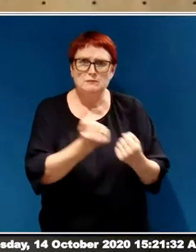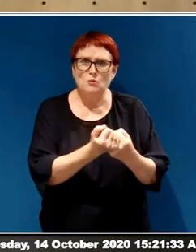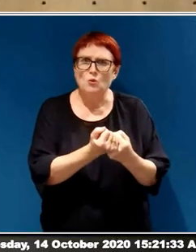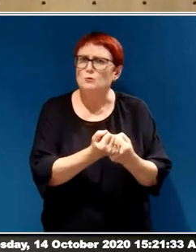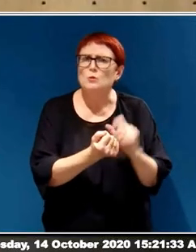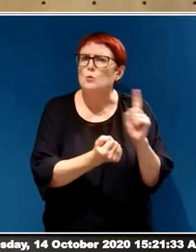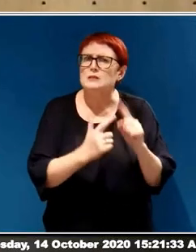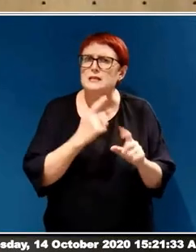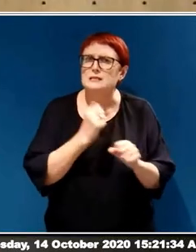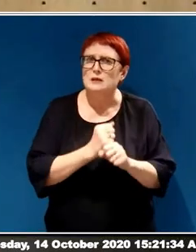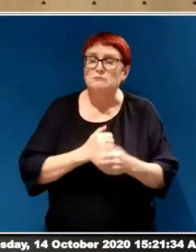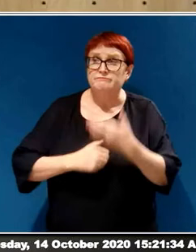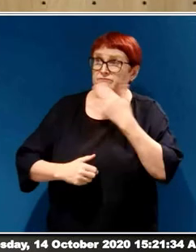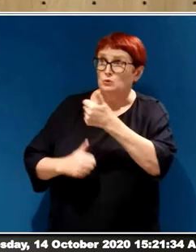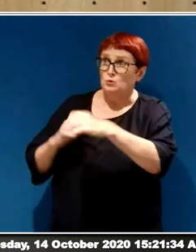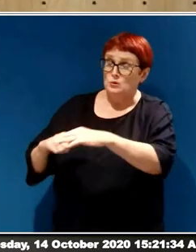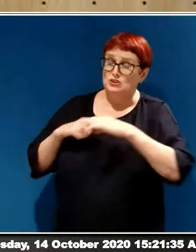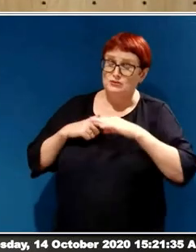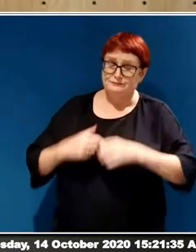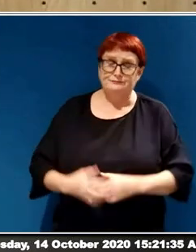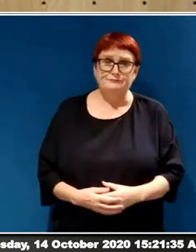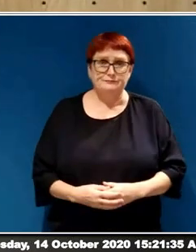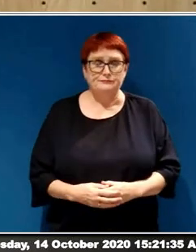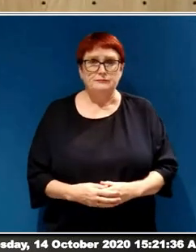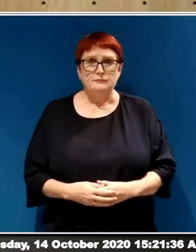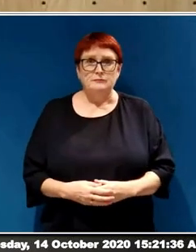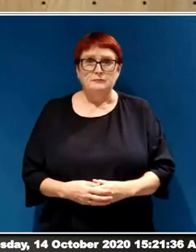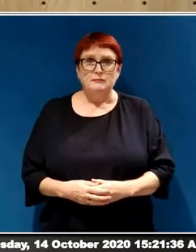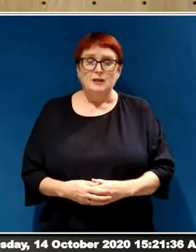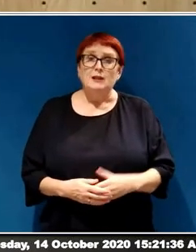And it's a question that all teachers grapple with thinking about, and English